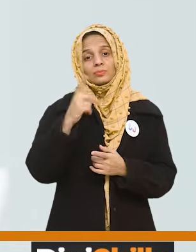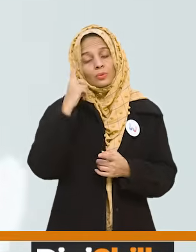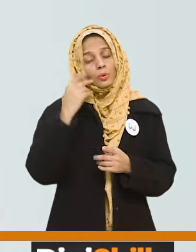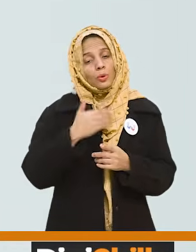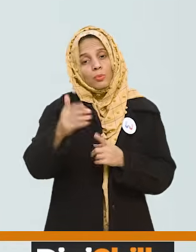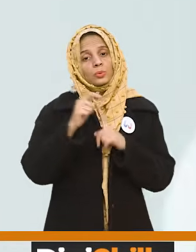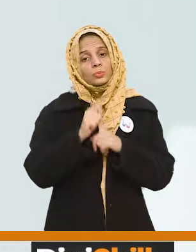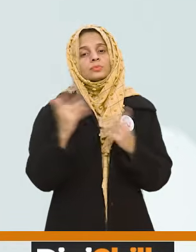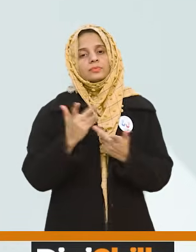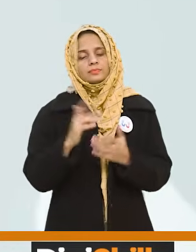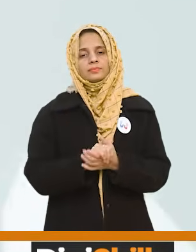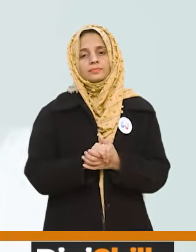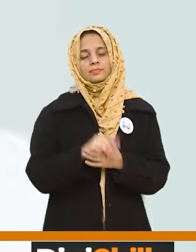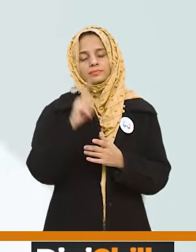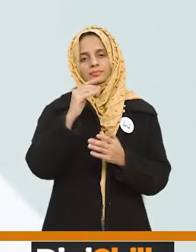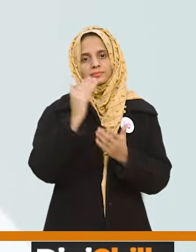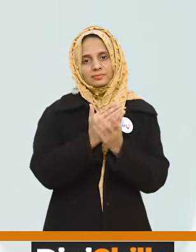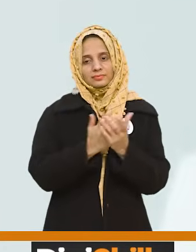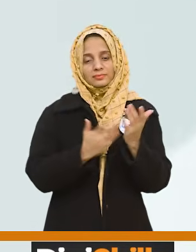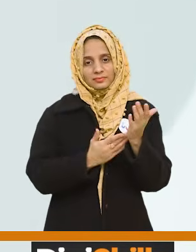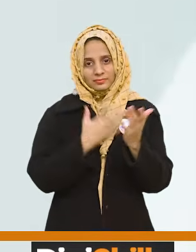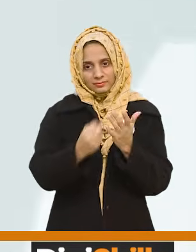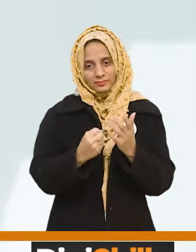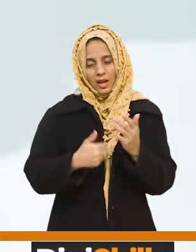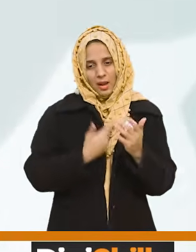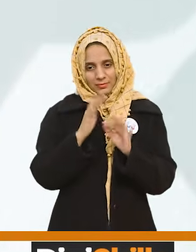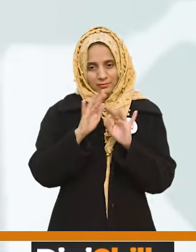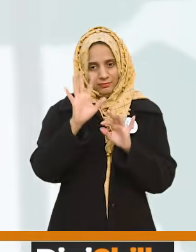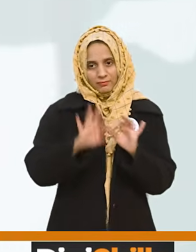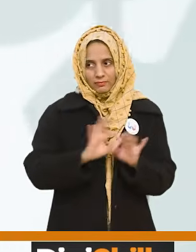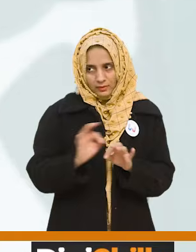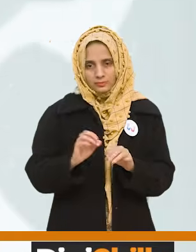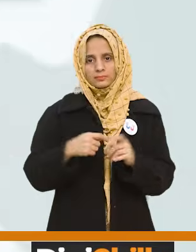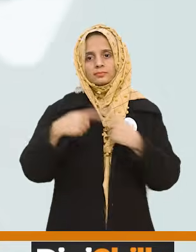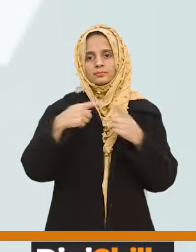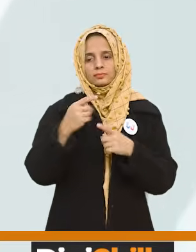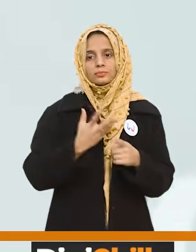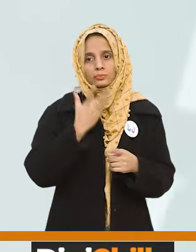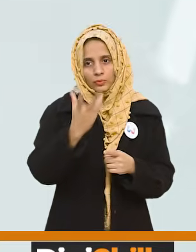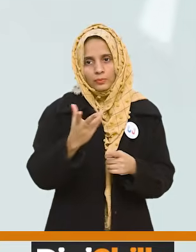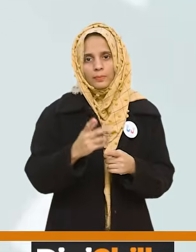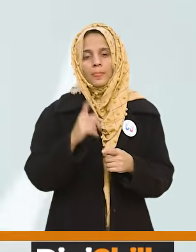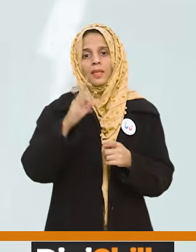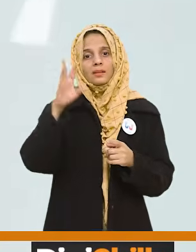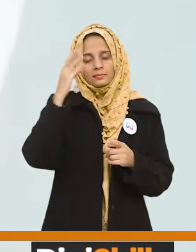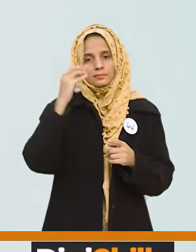So more important is to create the proposal on your own, send it to the employer, and